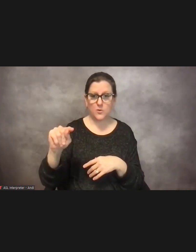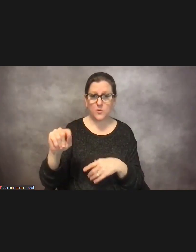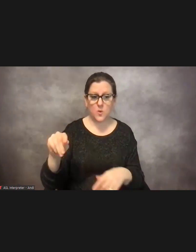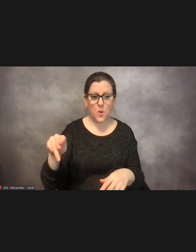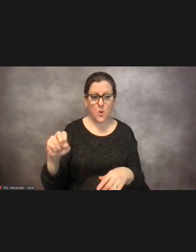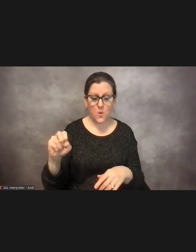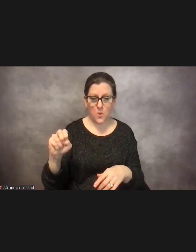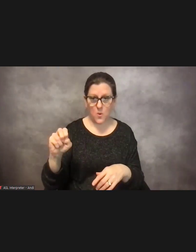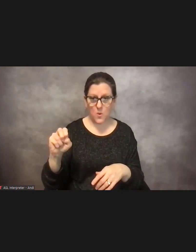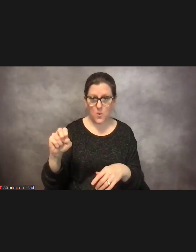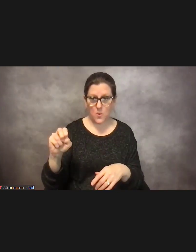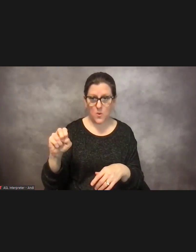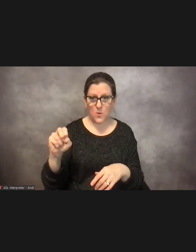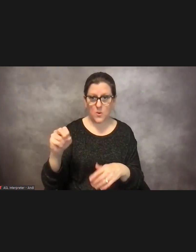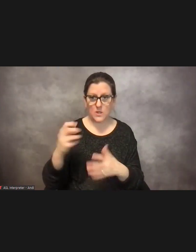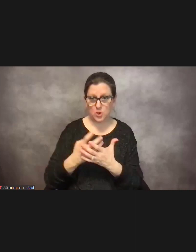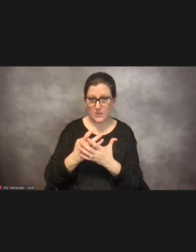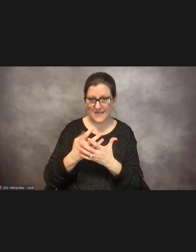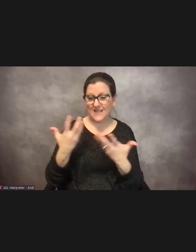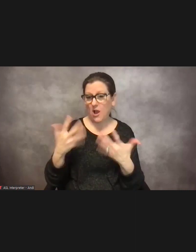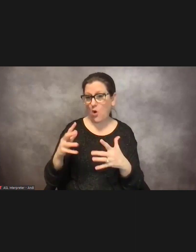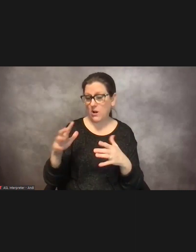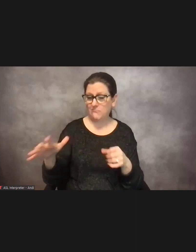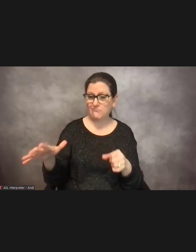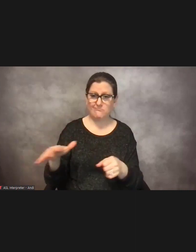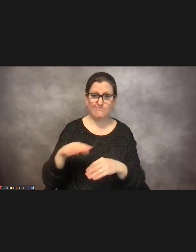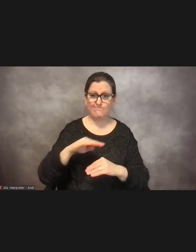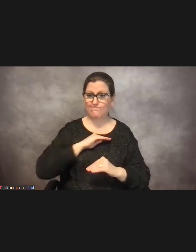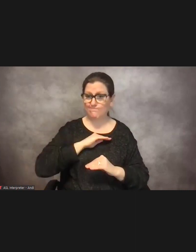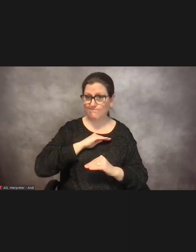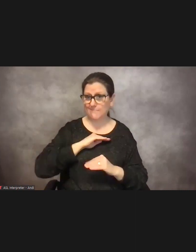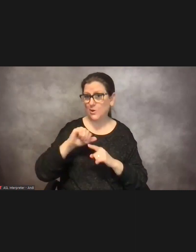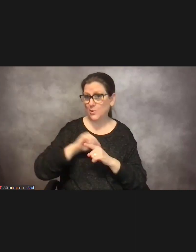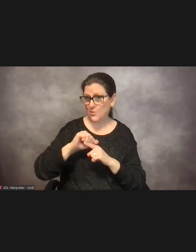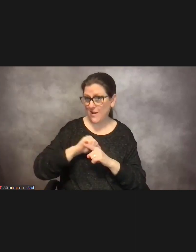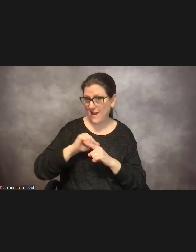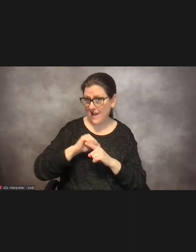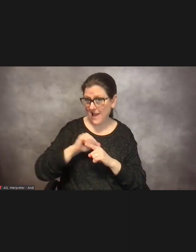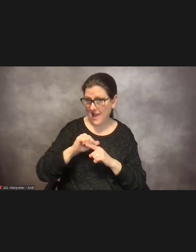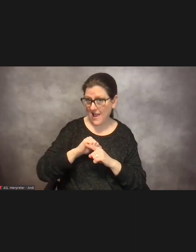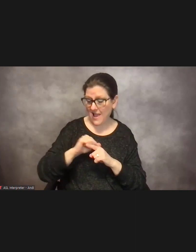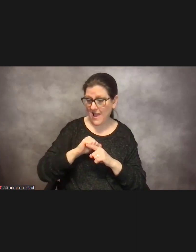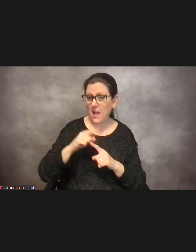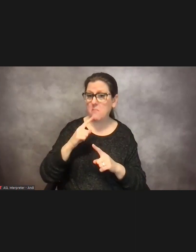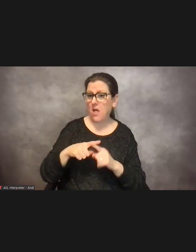doing pure tone screenings have been adequately trained and that